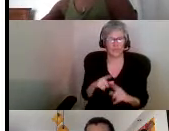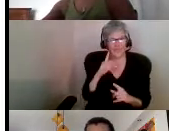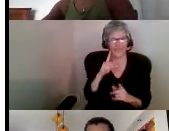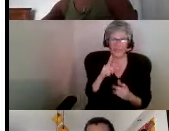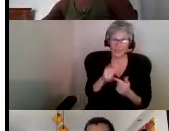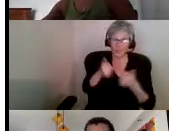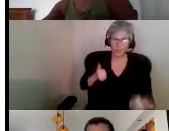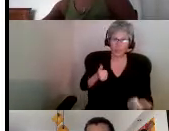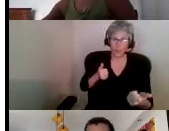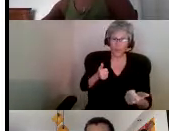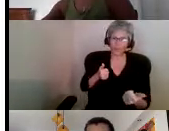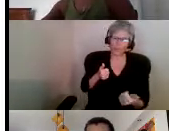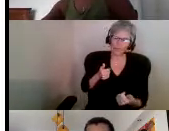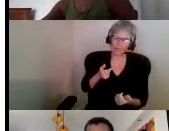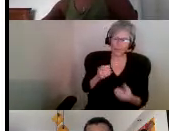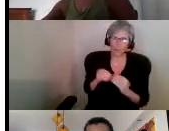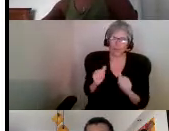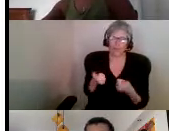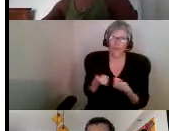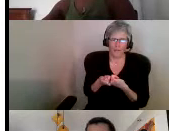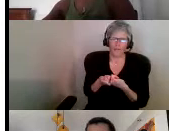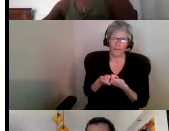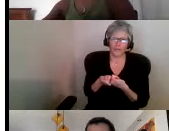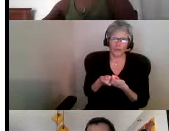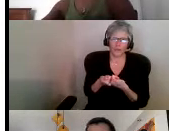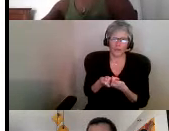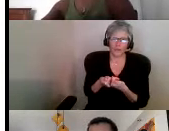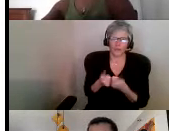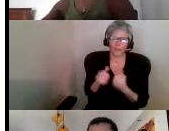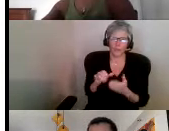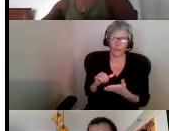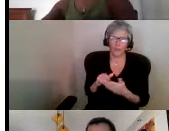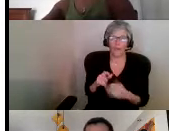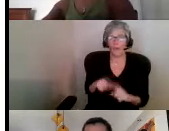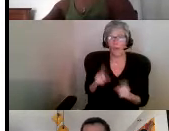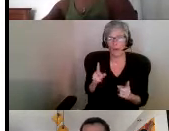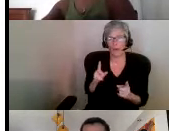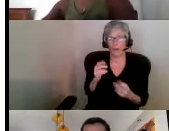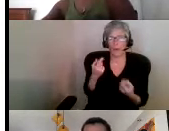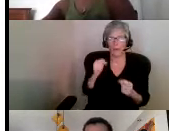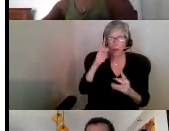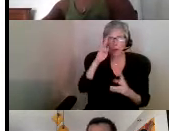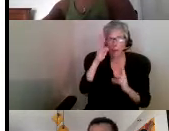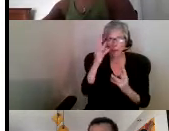space but you may, I'm just thinking off the top of my head, have the students forward